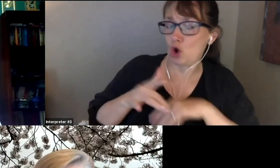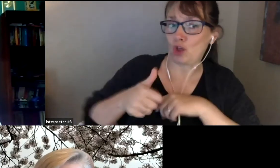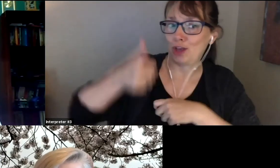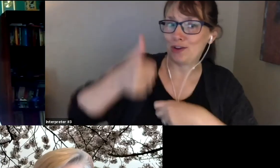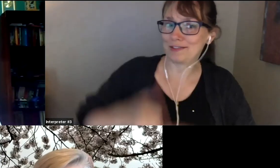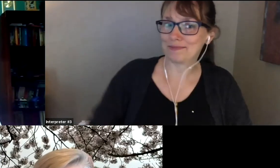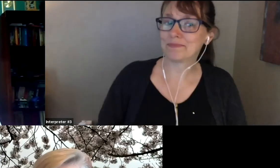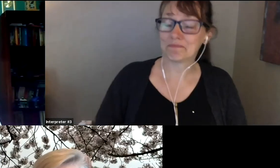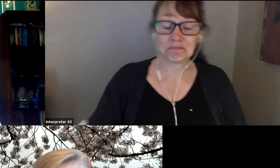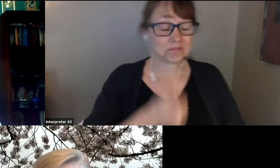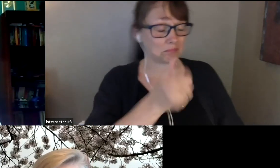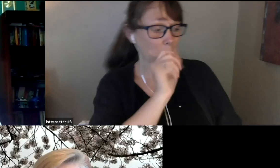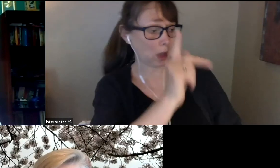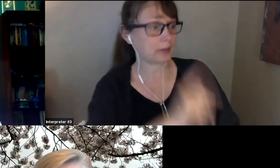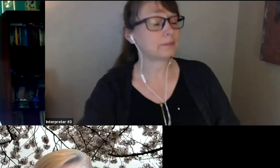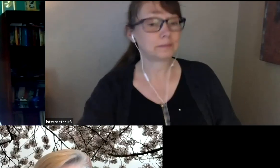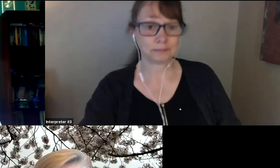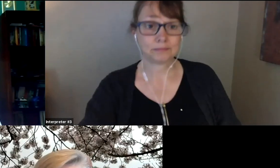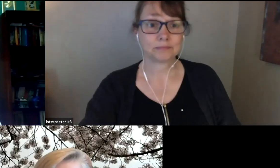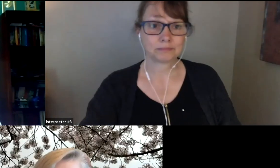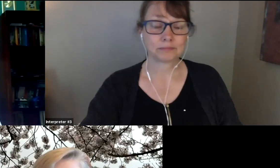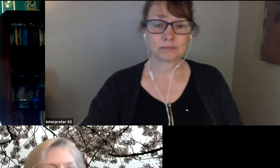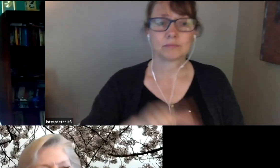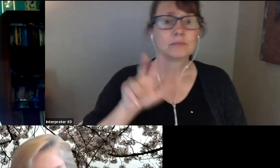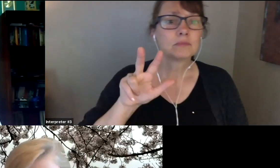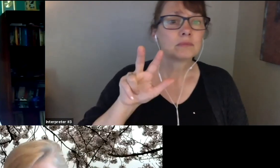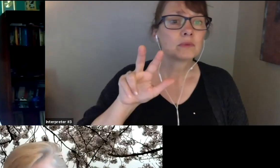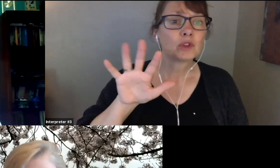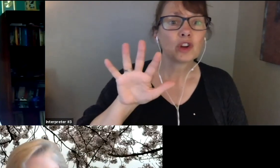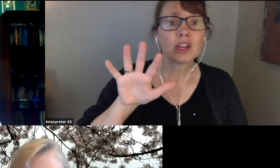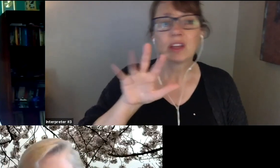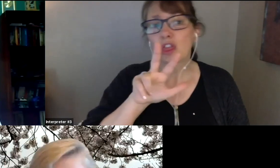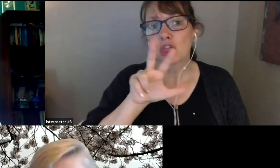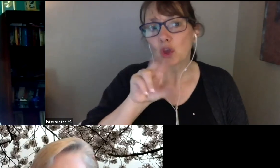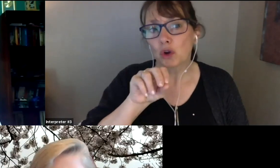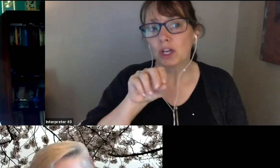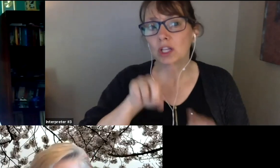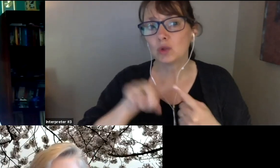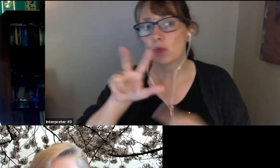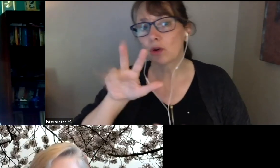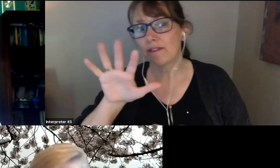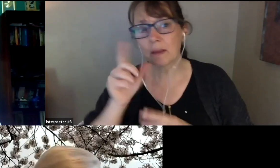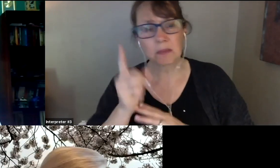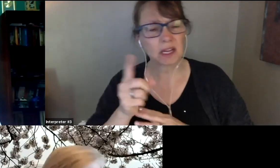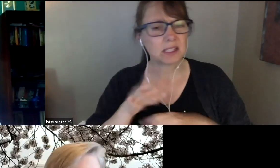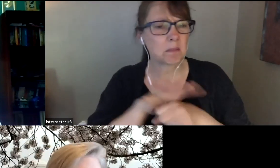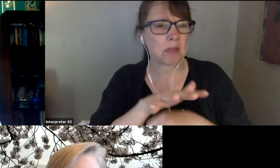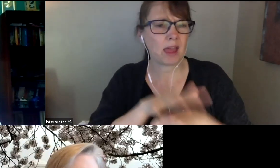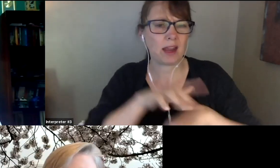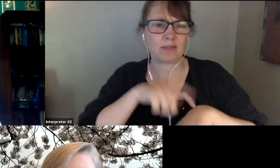30 to 45 minutes is plenty. GARDNER: Second that. That’s